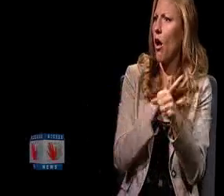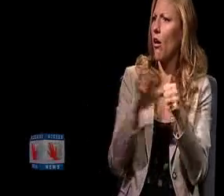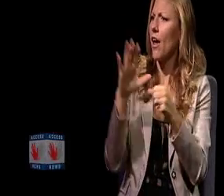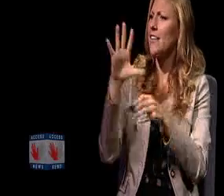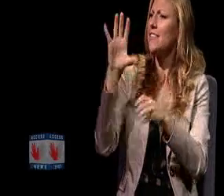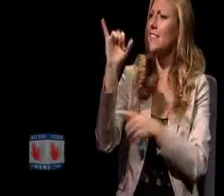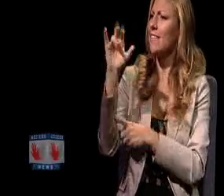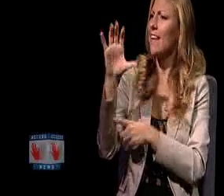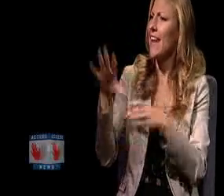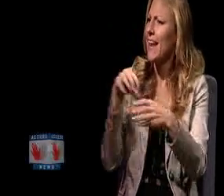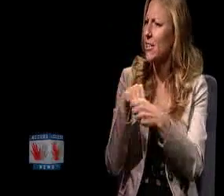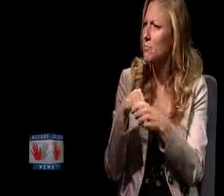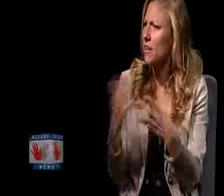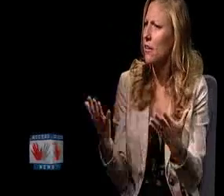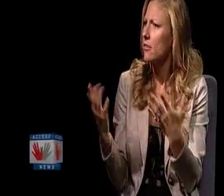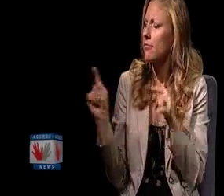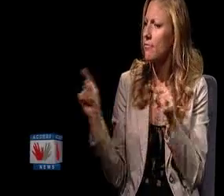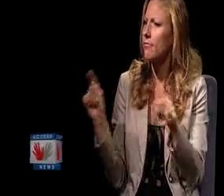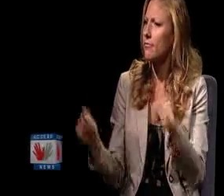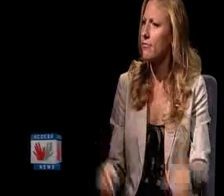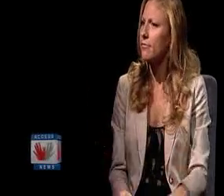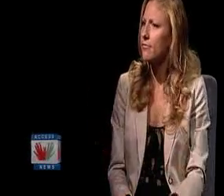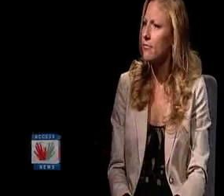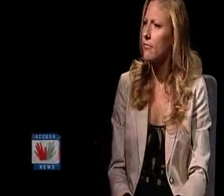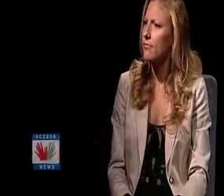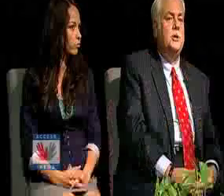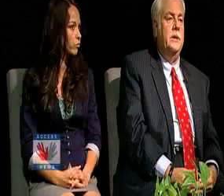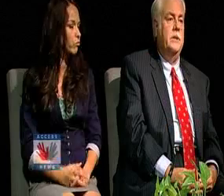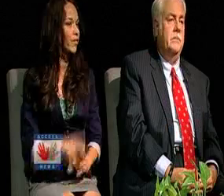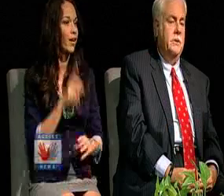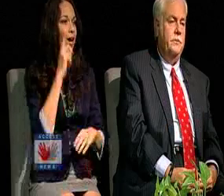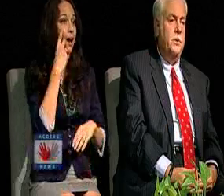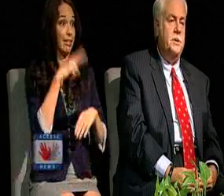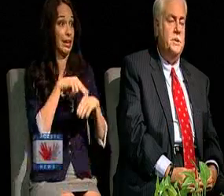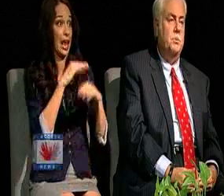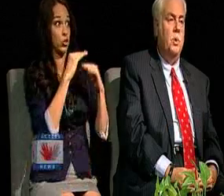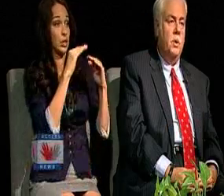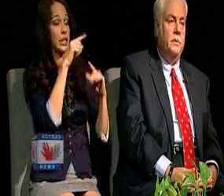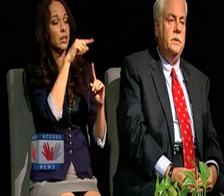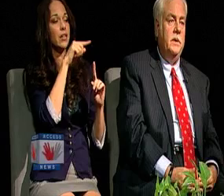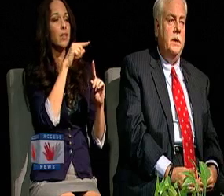national and local civic engagement? I think nationally the focus is more...